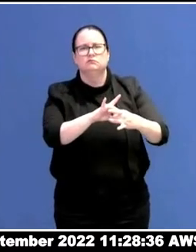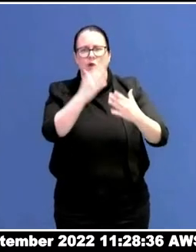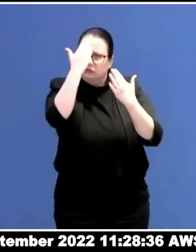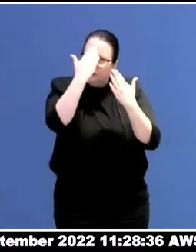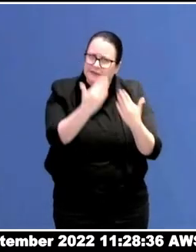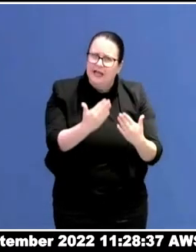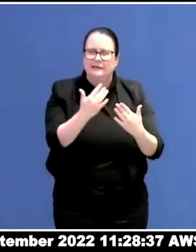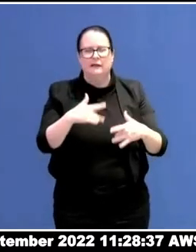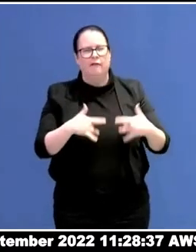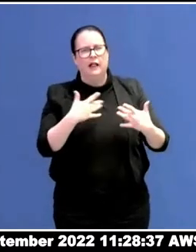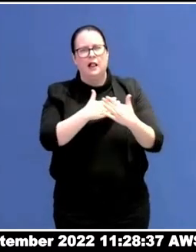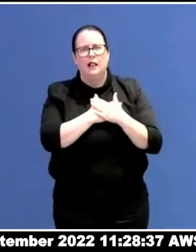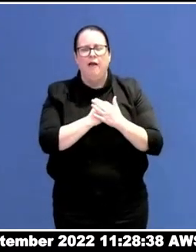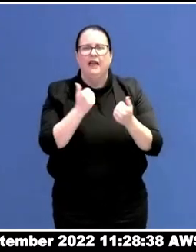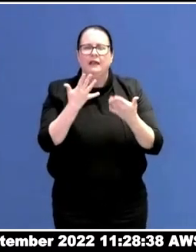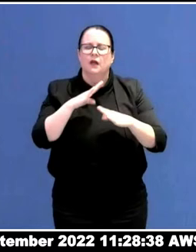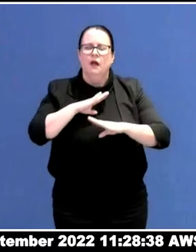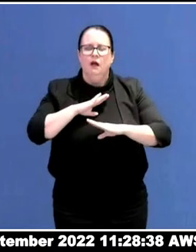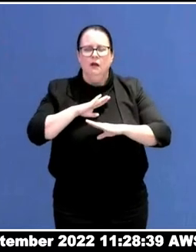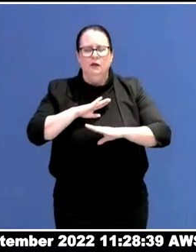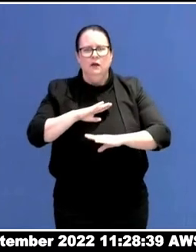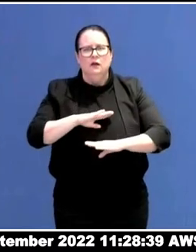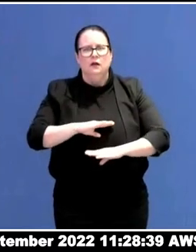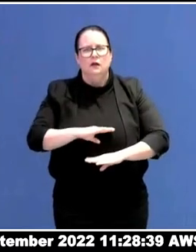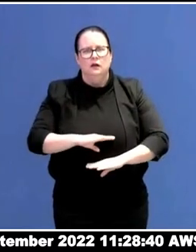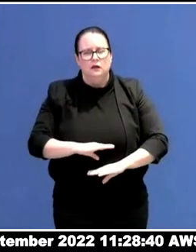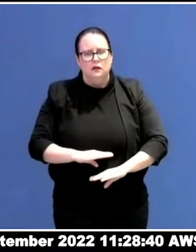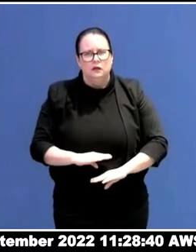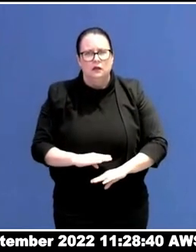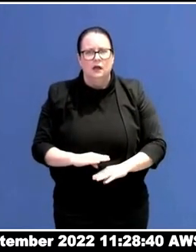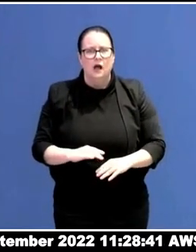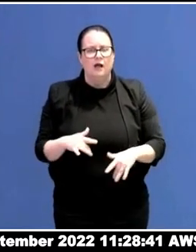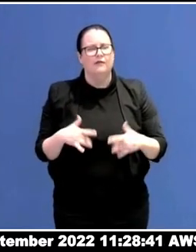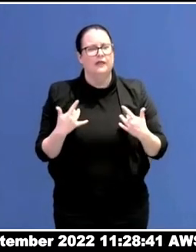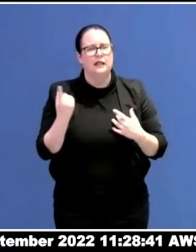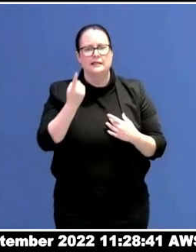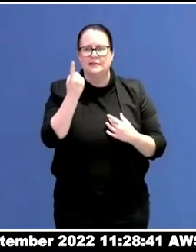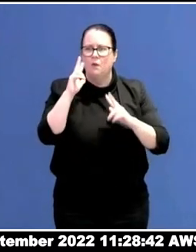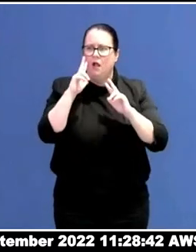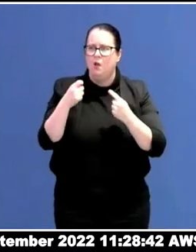that can actually bring so much calm to a person's life because all of a sudden, they know that someone is there. They care about you.